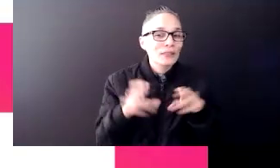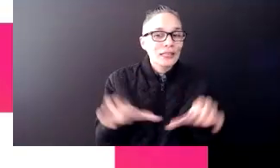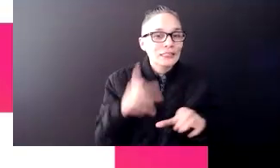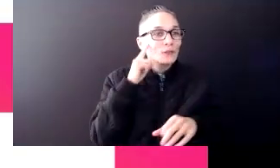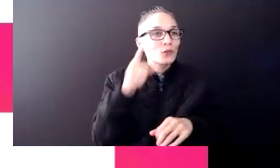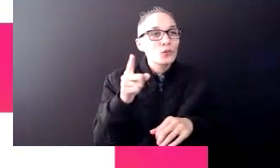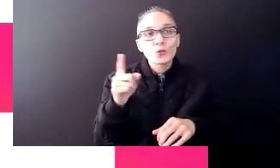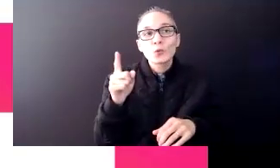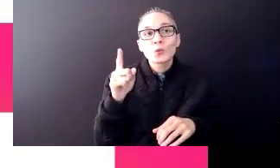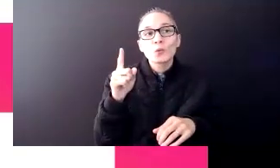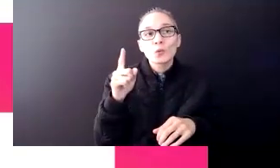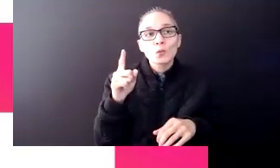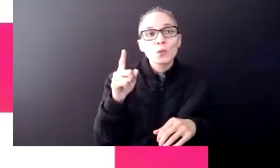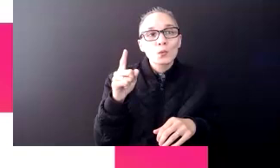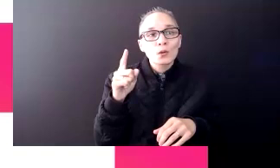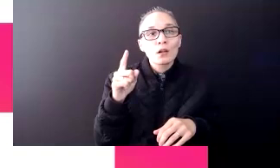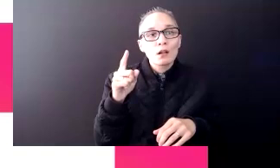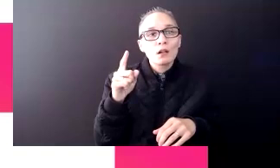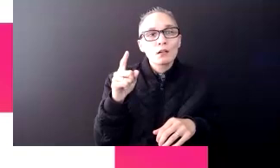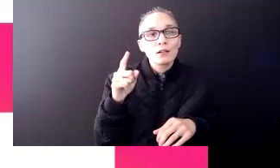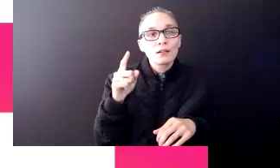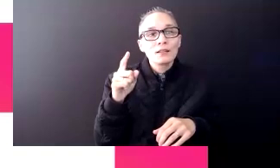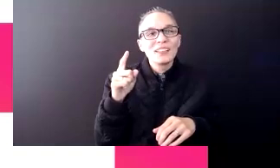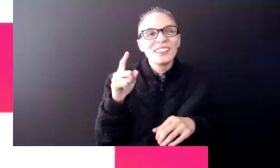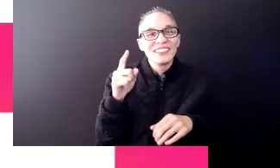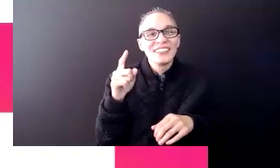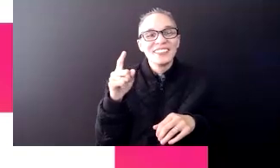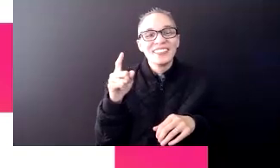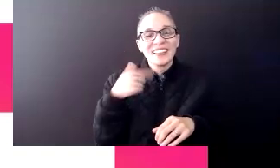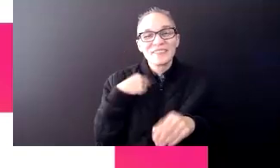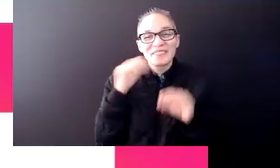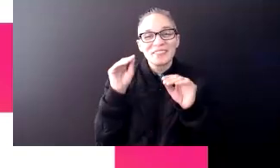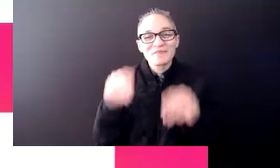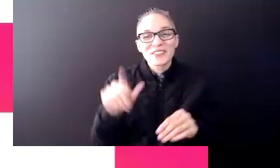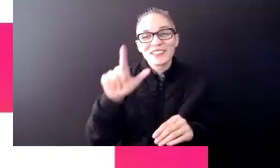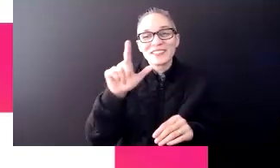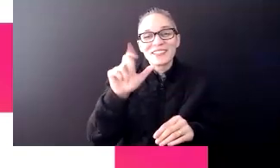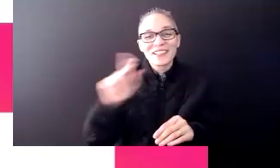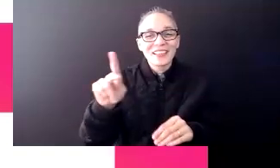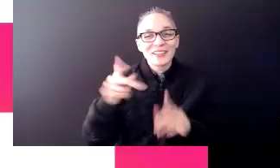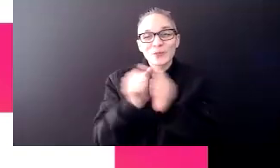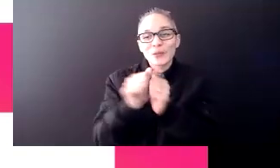I'm going to paste a Padlet link into the chat here.